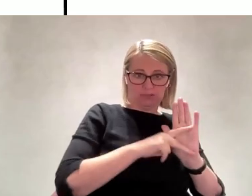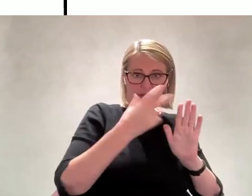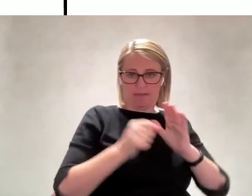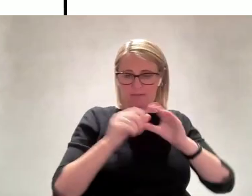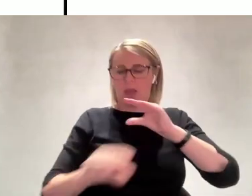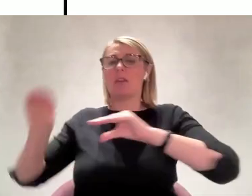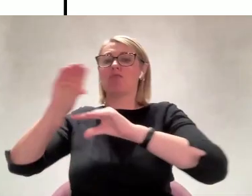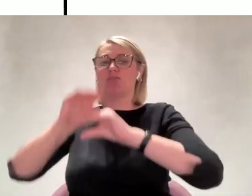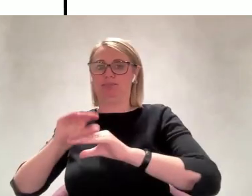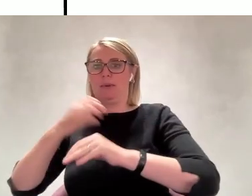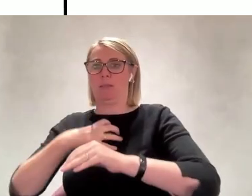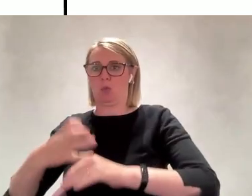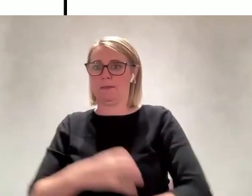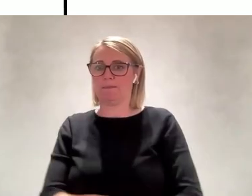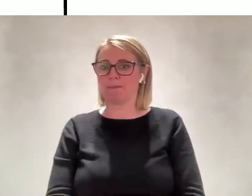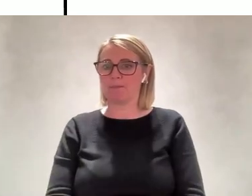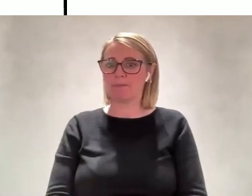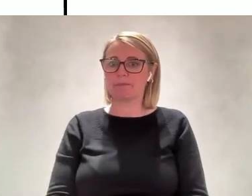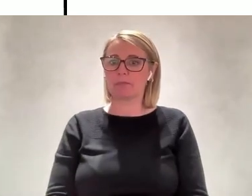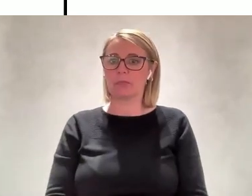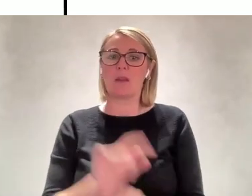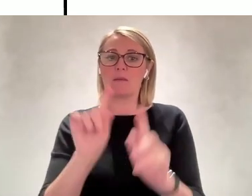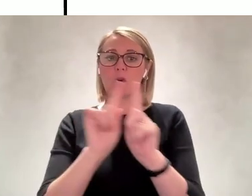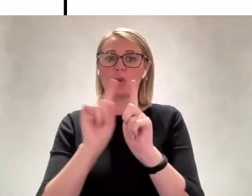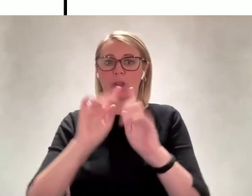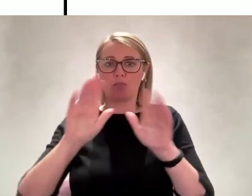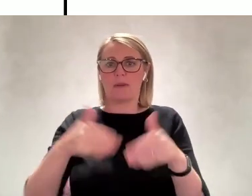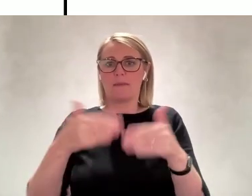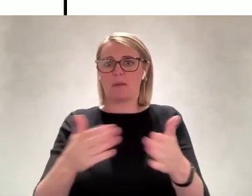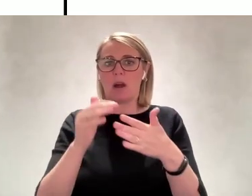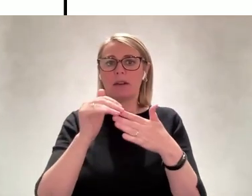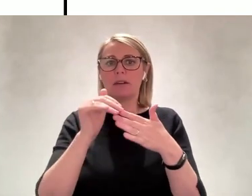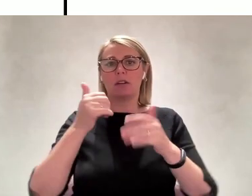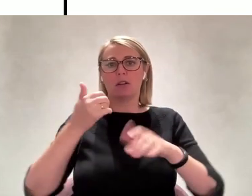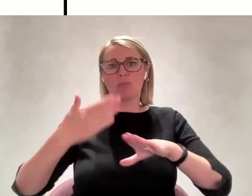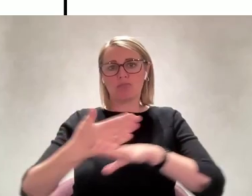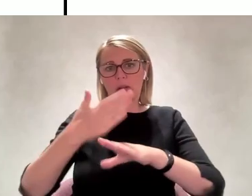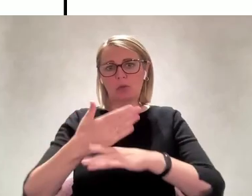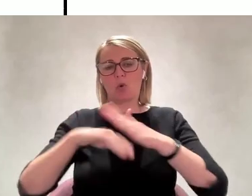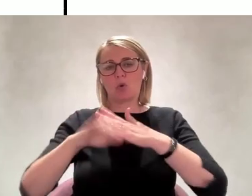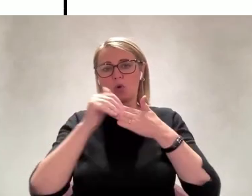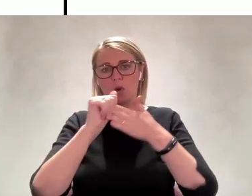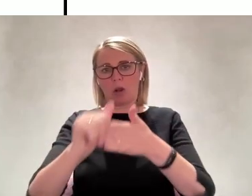We have also provided practical guidance to support